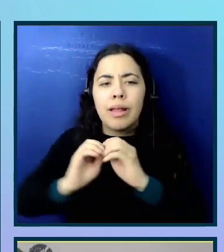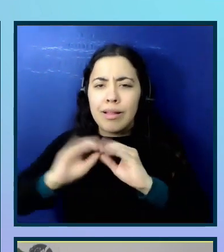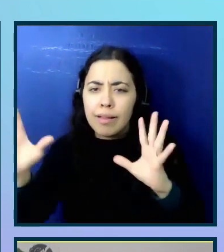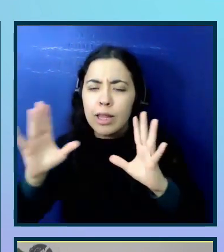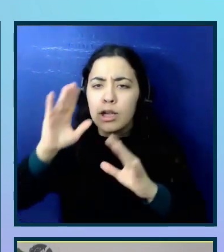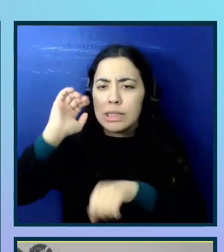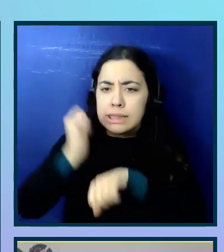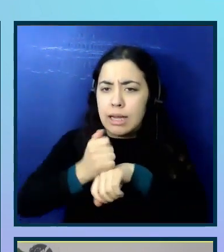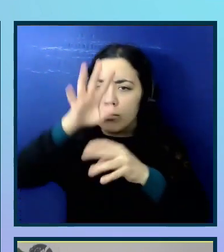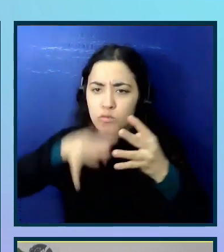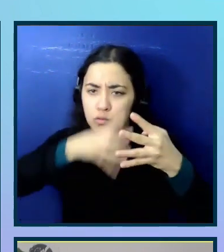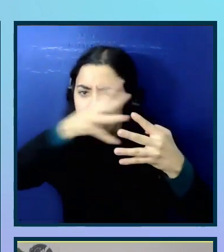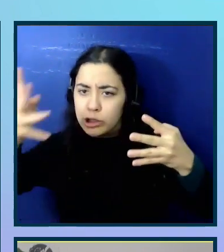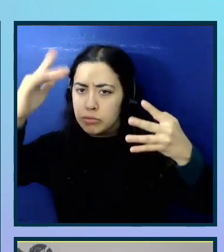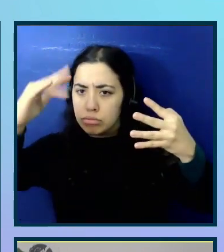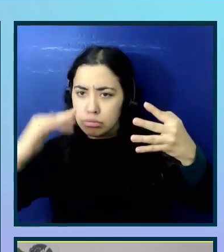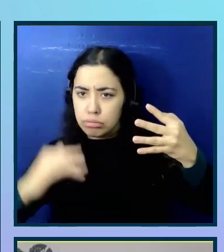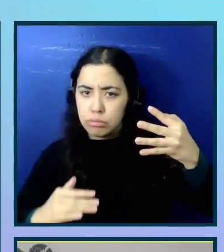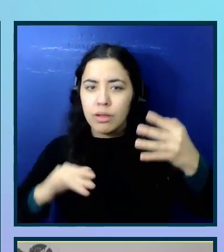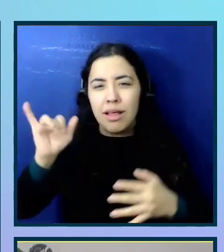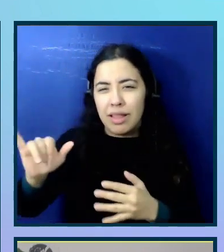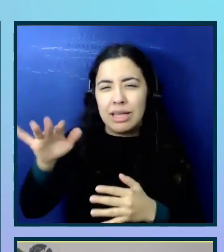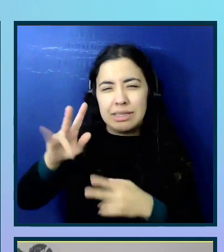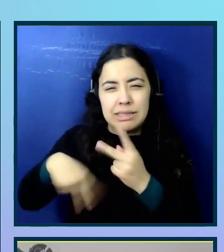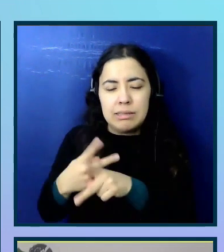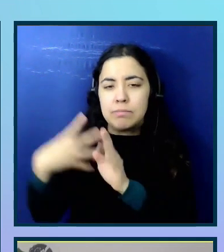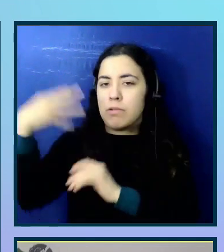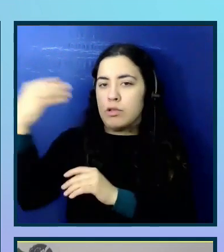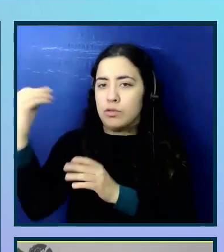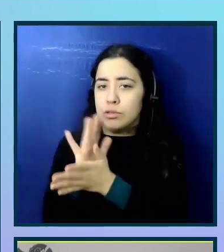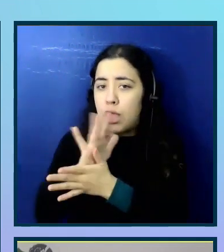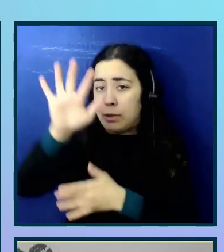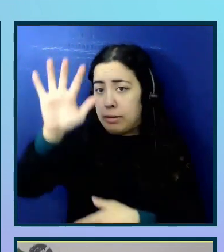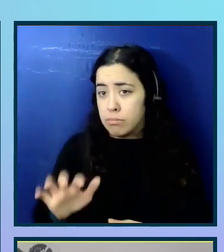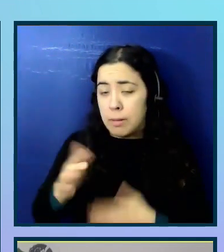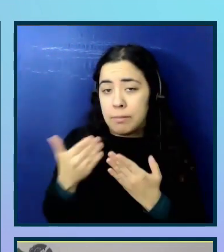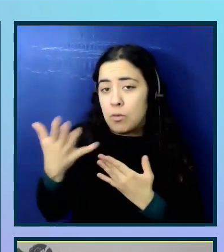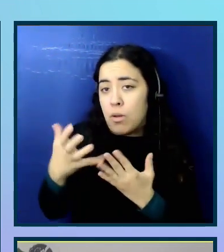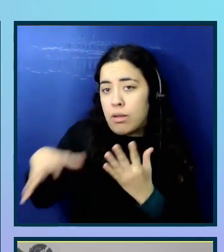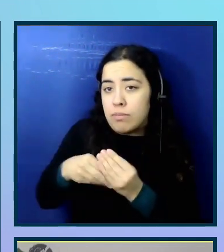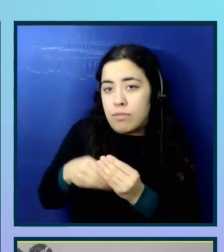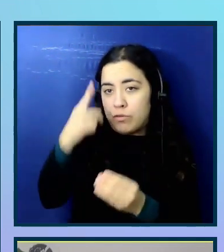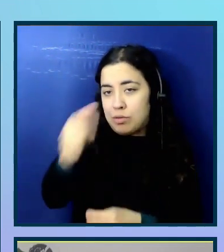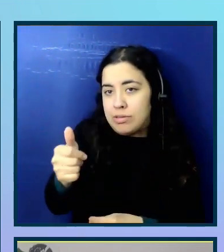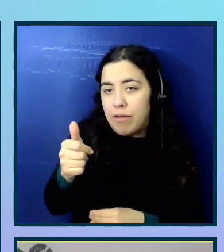So this is a kind of external document that you might want to link at some point. (mouse clicking)